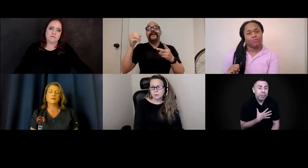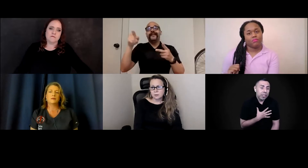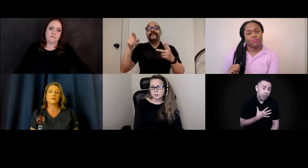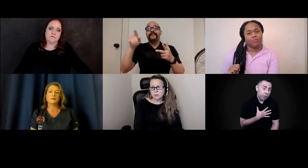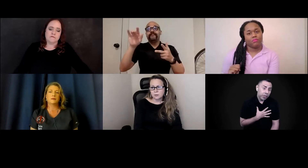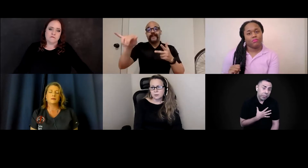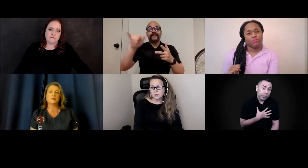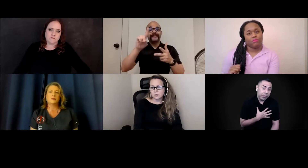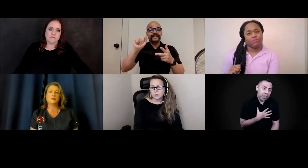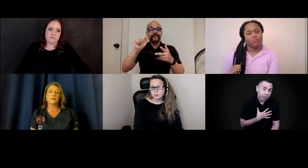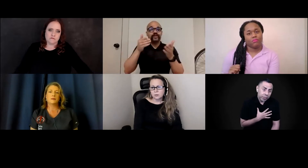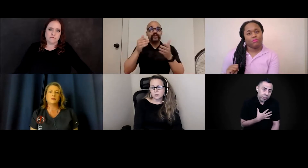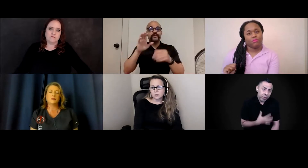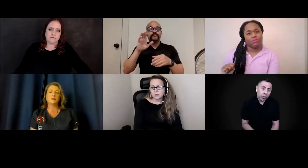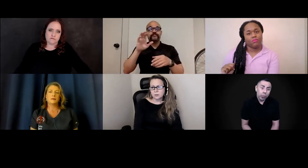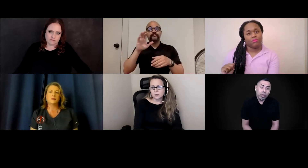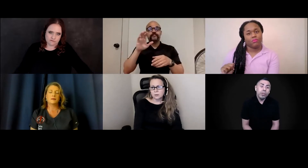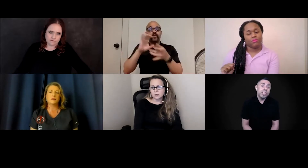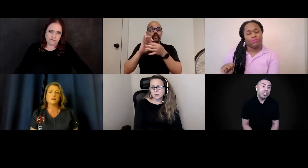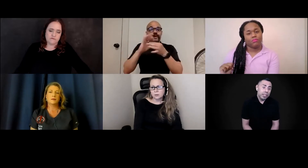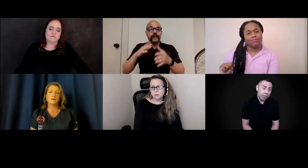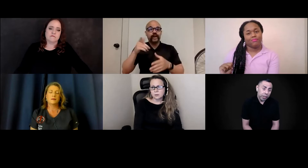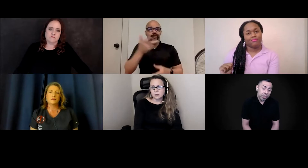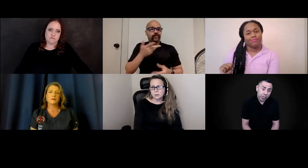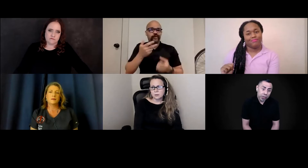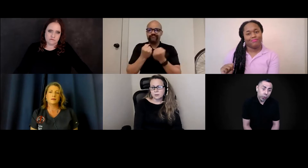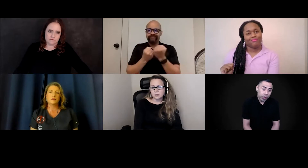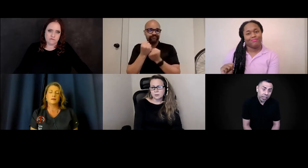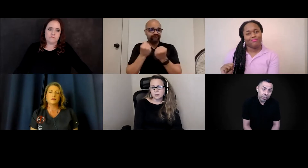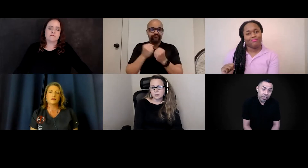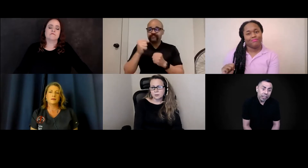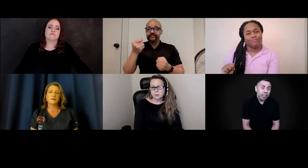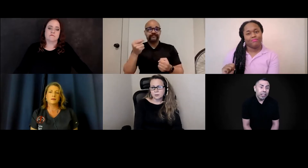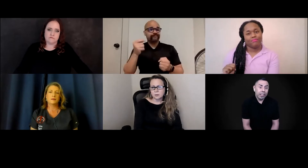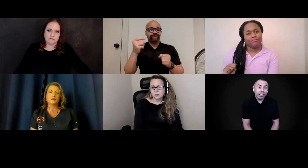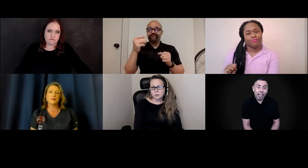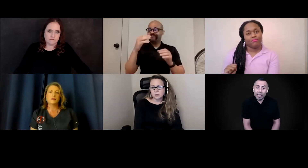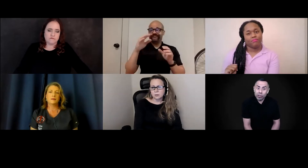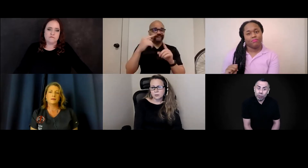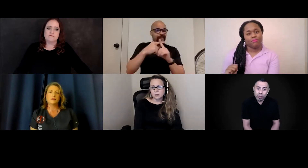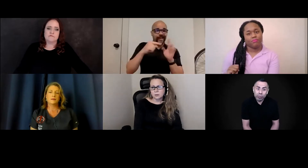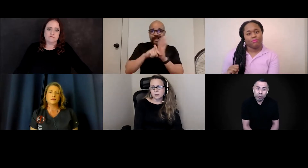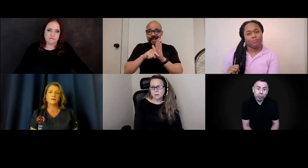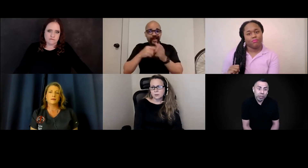So I'm the interpreter department manager, working with the disability services coordinator, and the interpreters.